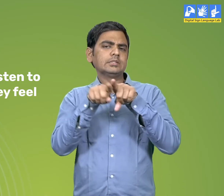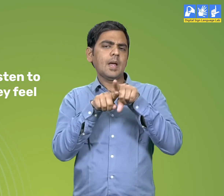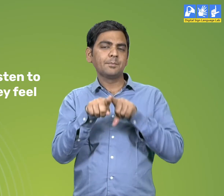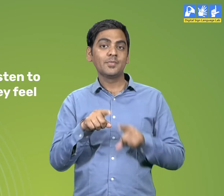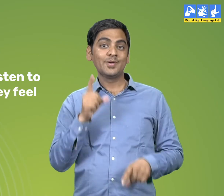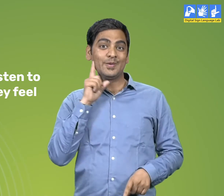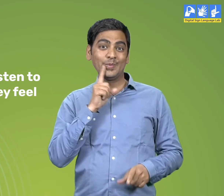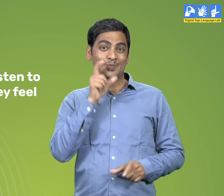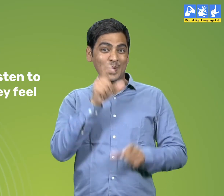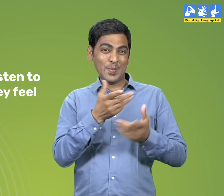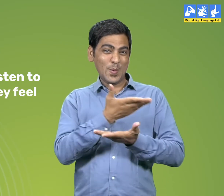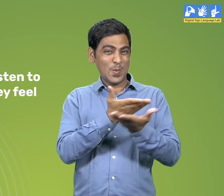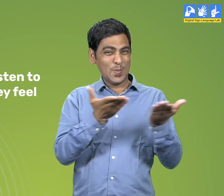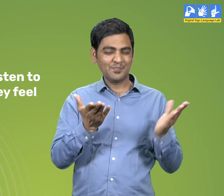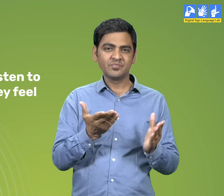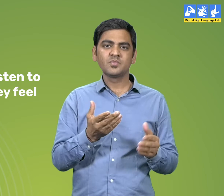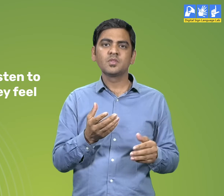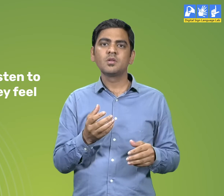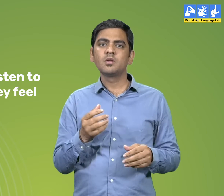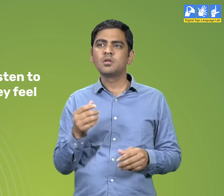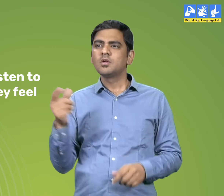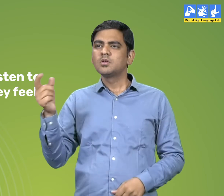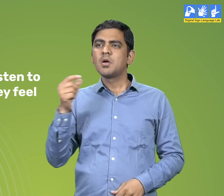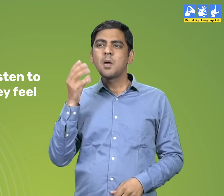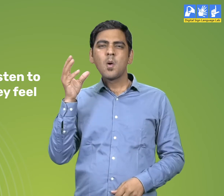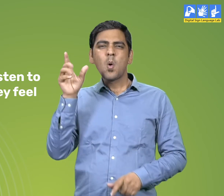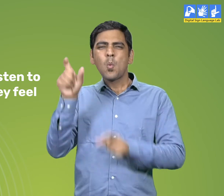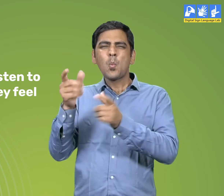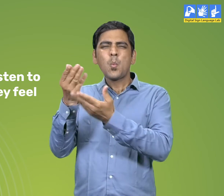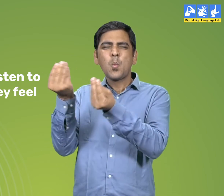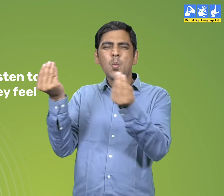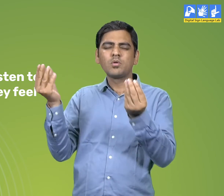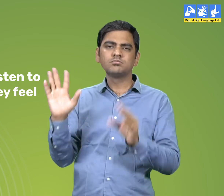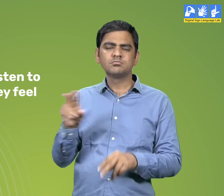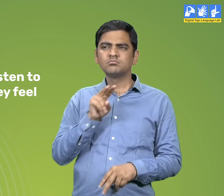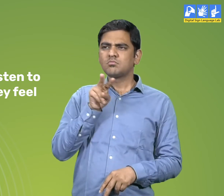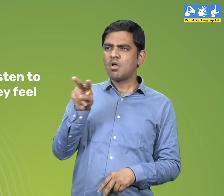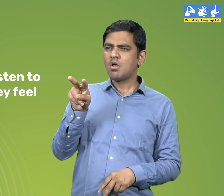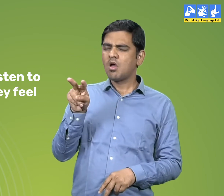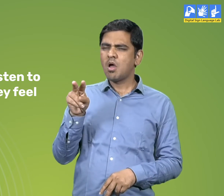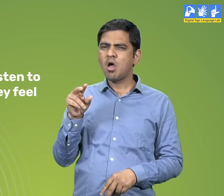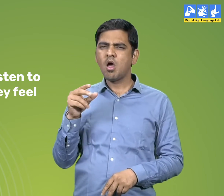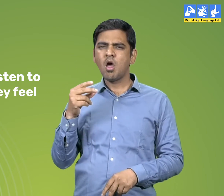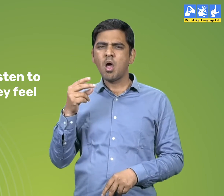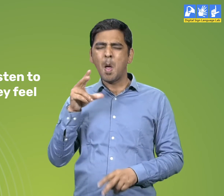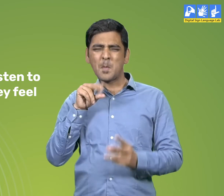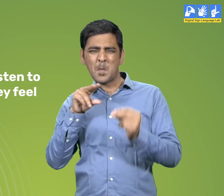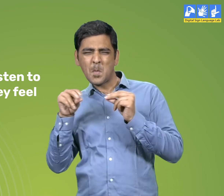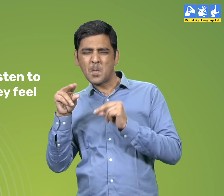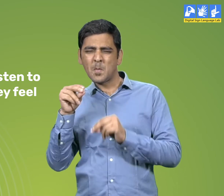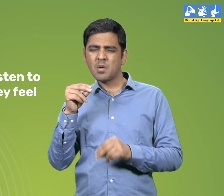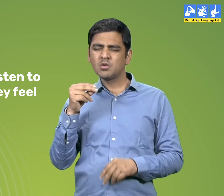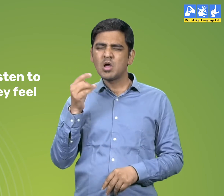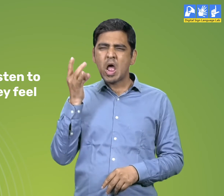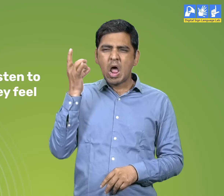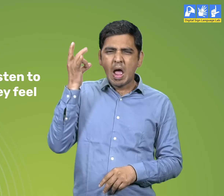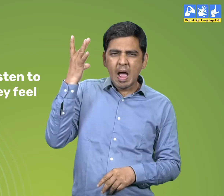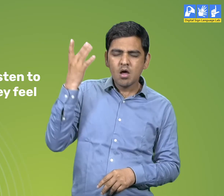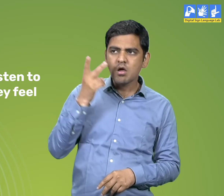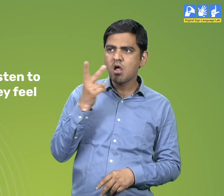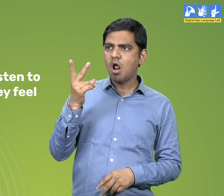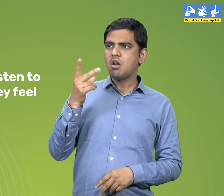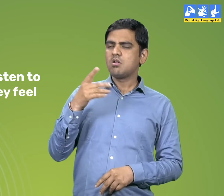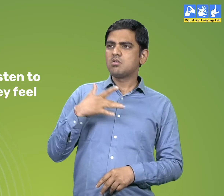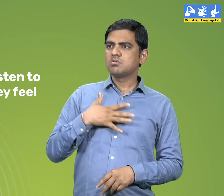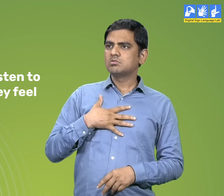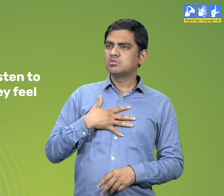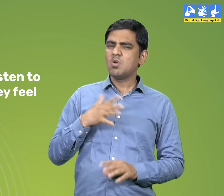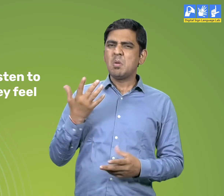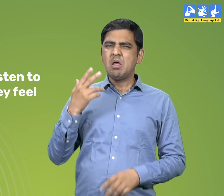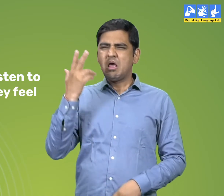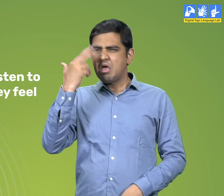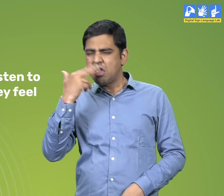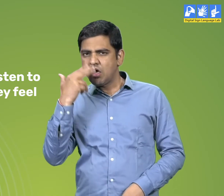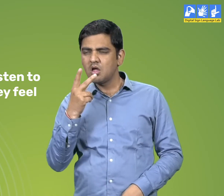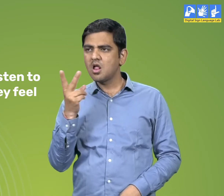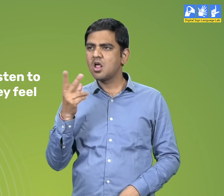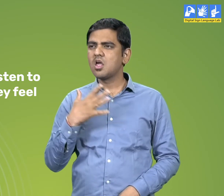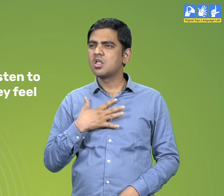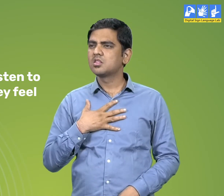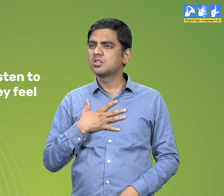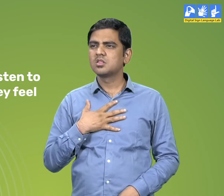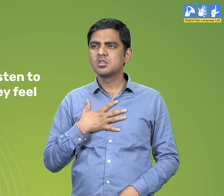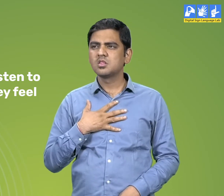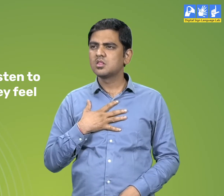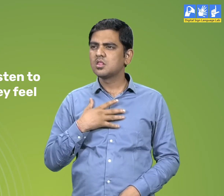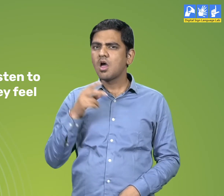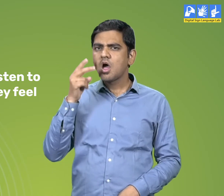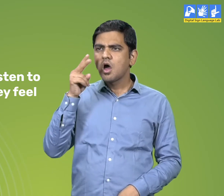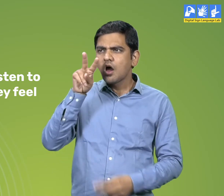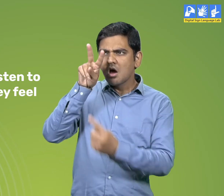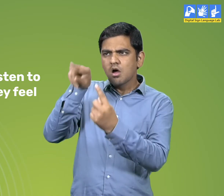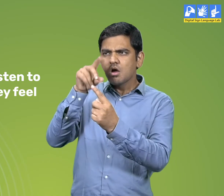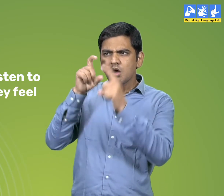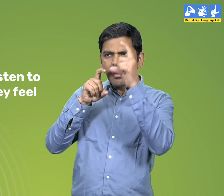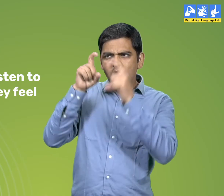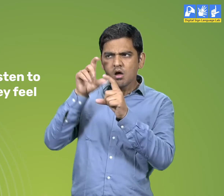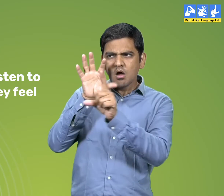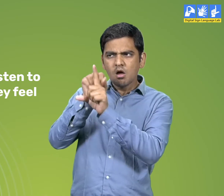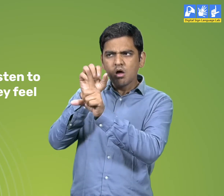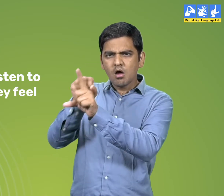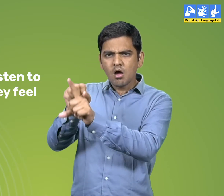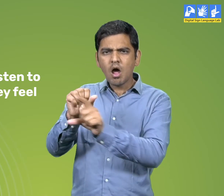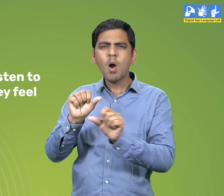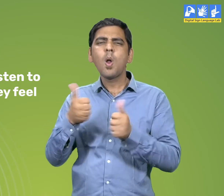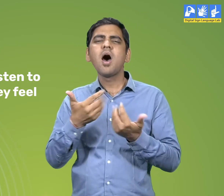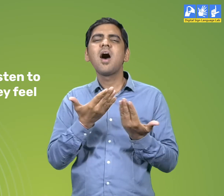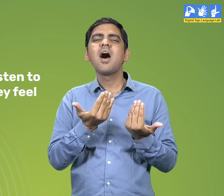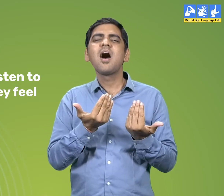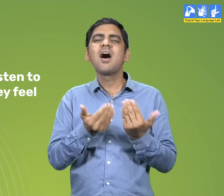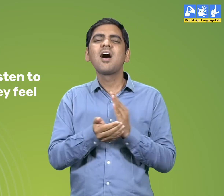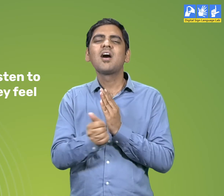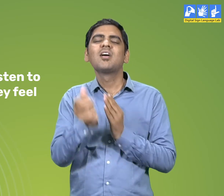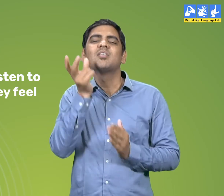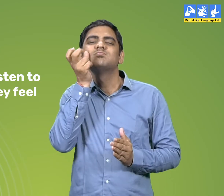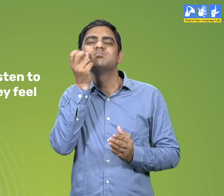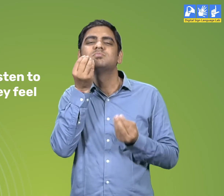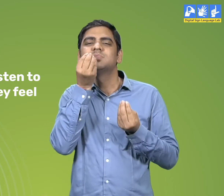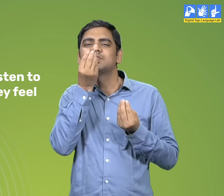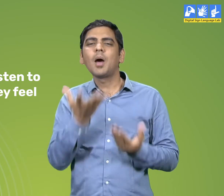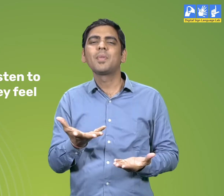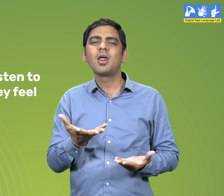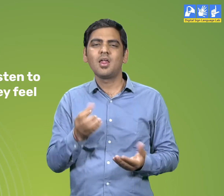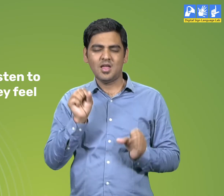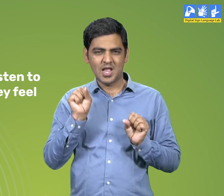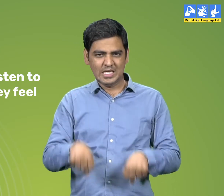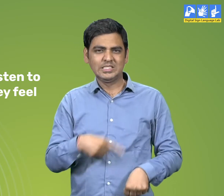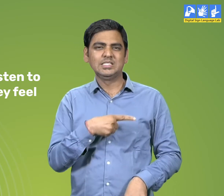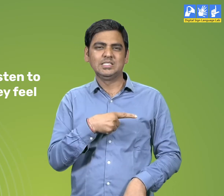Such as whatever is happening in their surrounding all they can observe and feel it by their strong visual receptiveness.